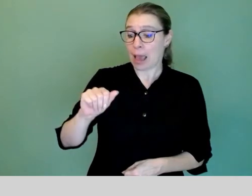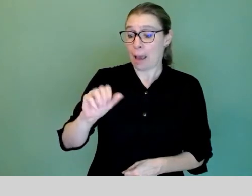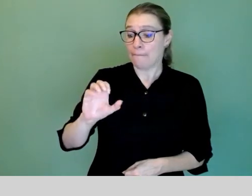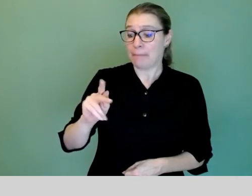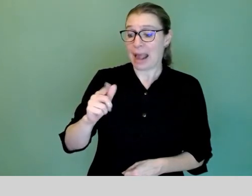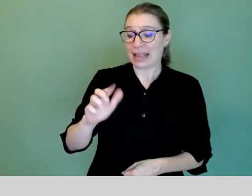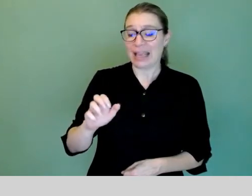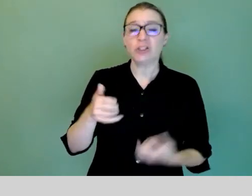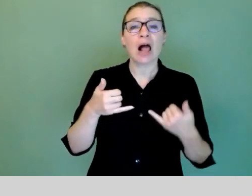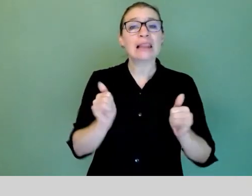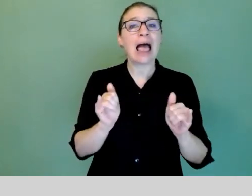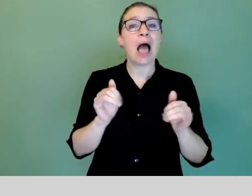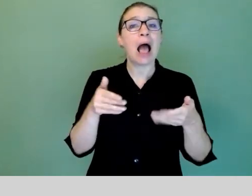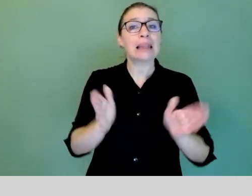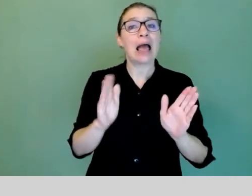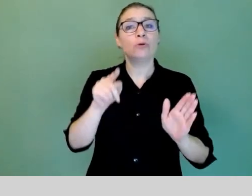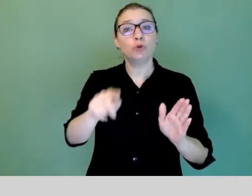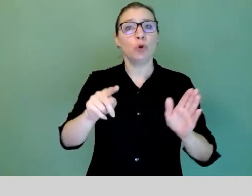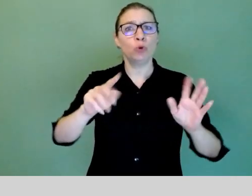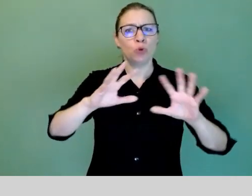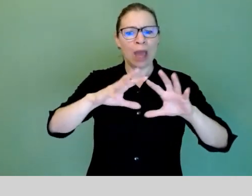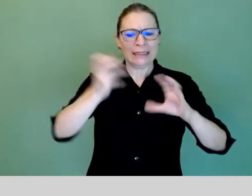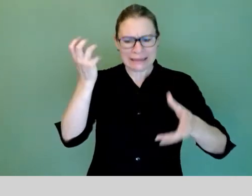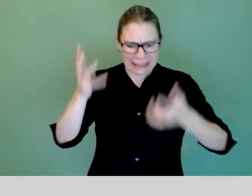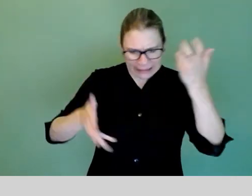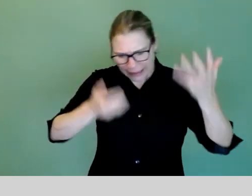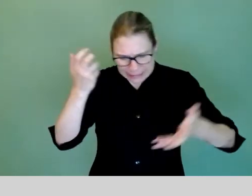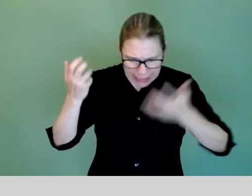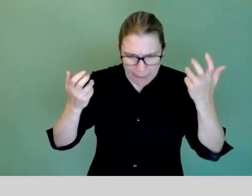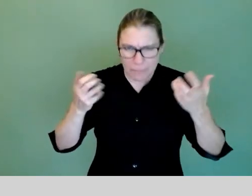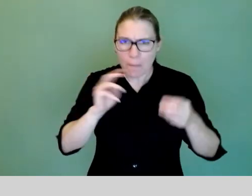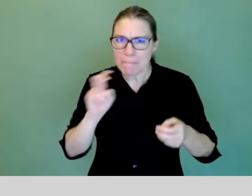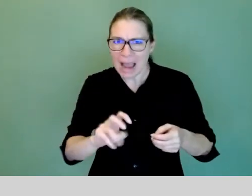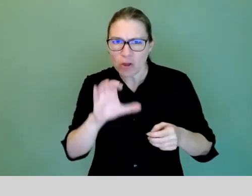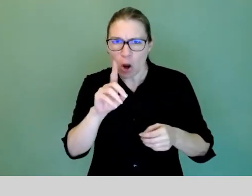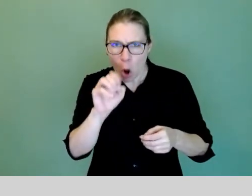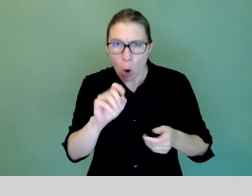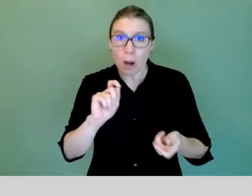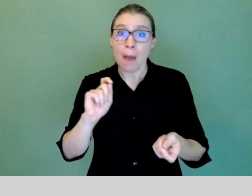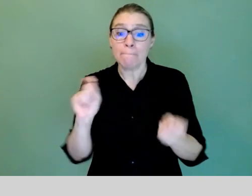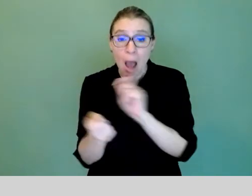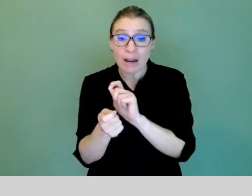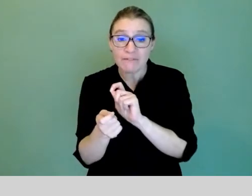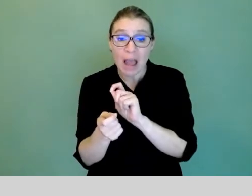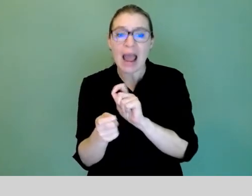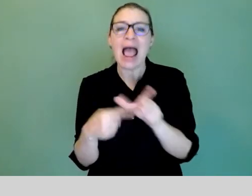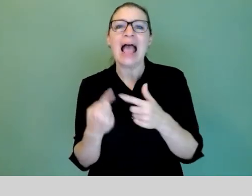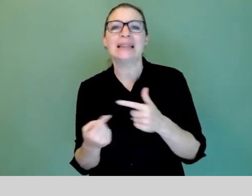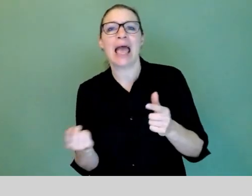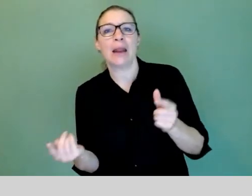Python code like functions, modify the bytecode, and then reassemble back into executable code.